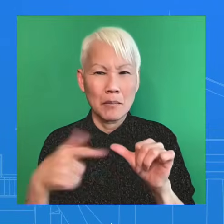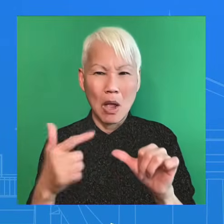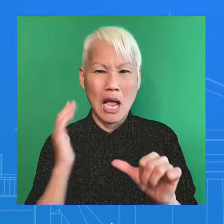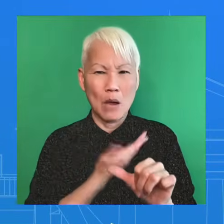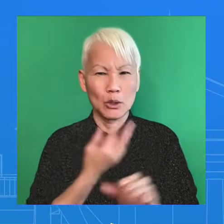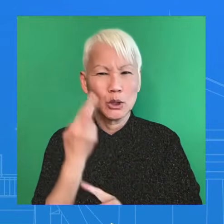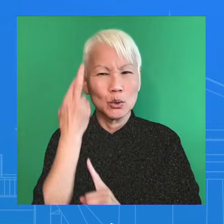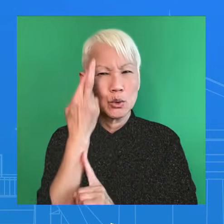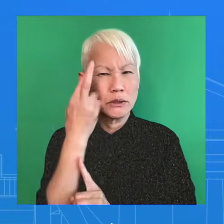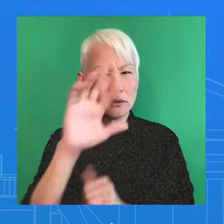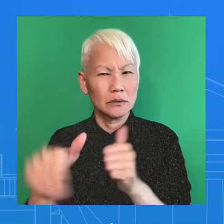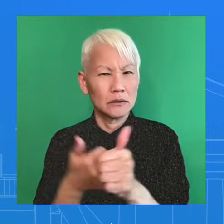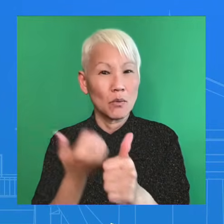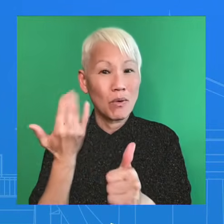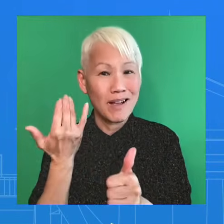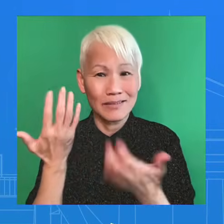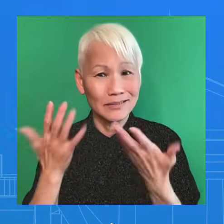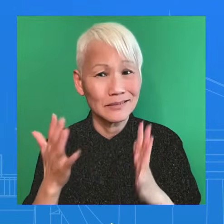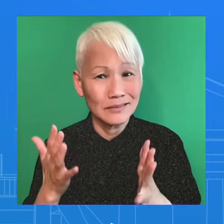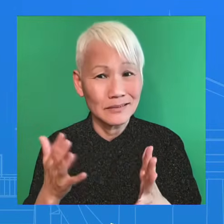no matter where you stand on the war in Ukraine,